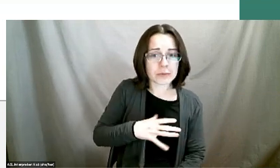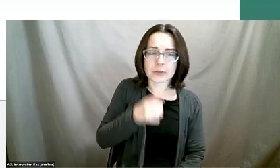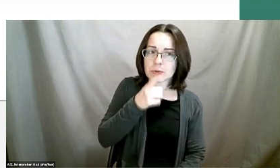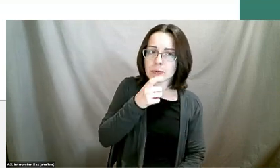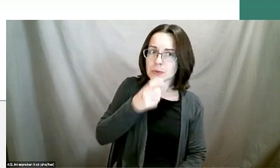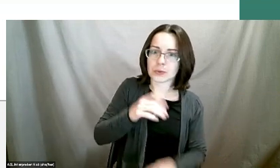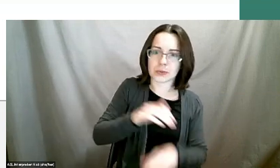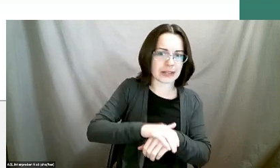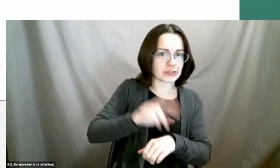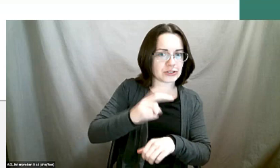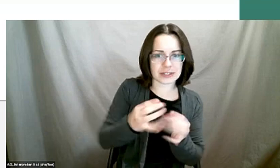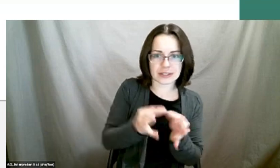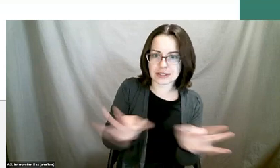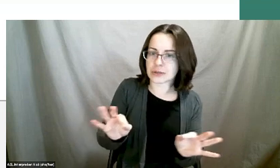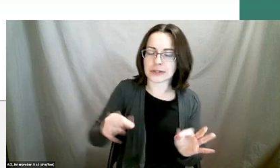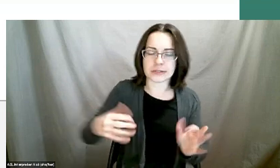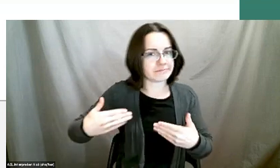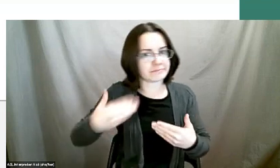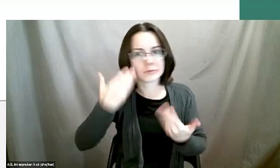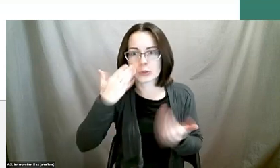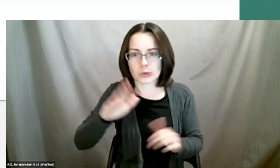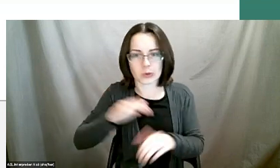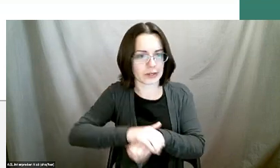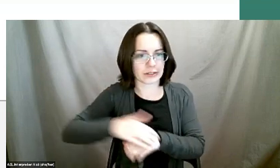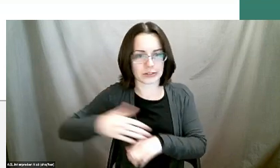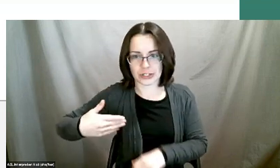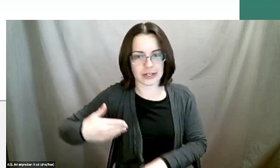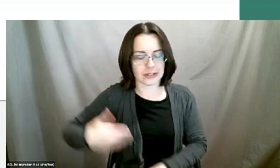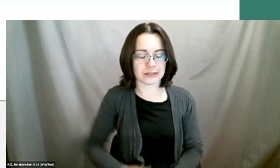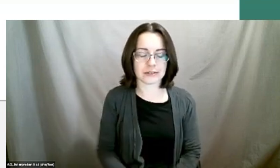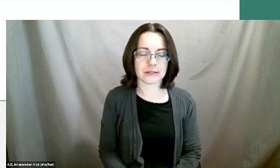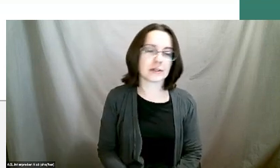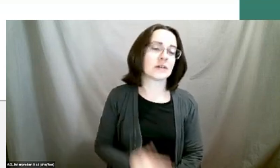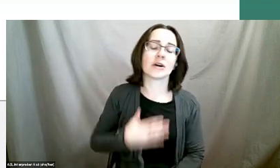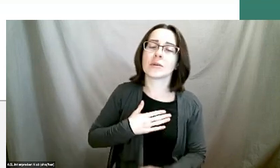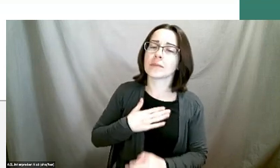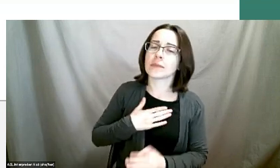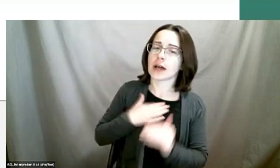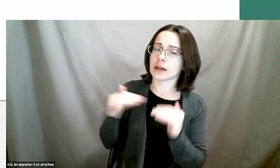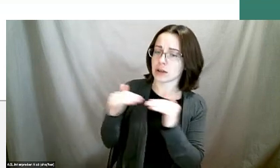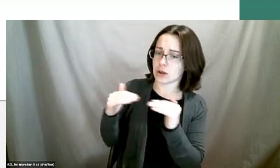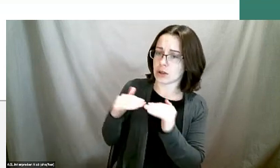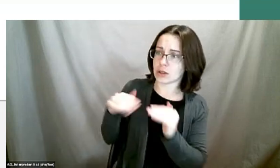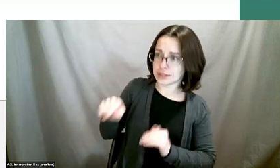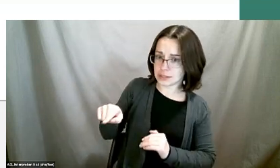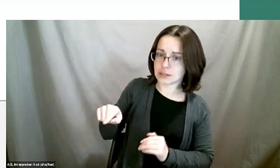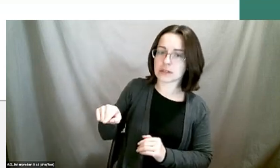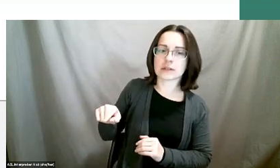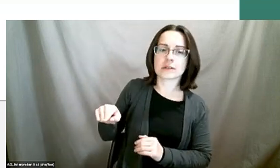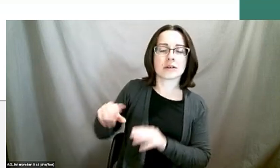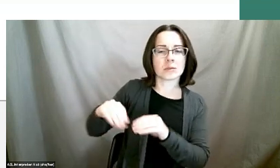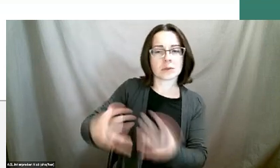I have a partner who does a lot of transgender care.